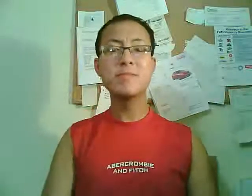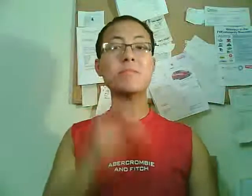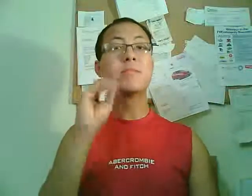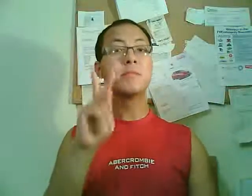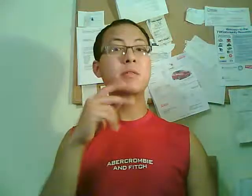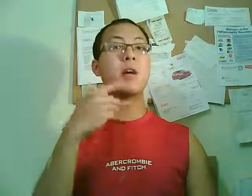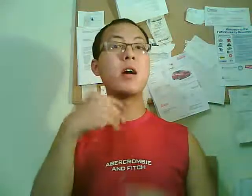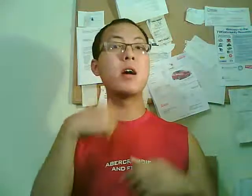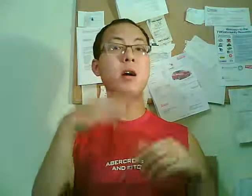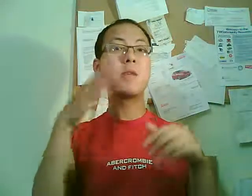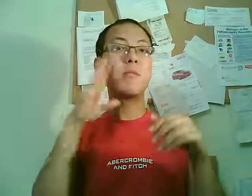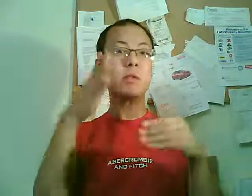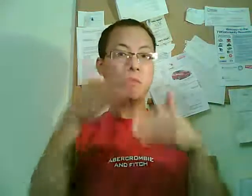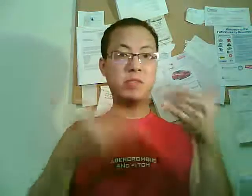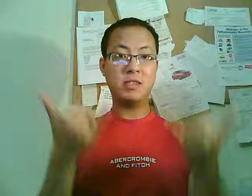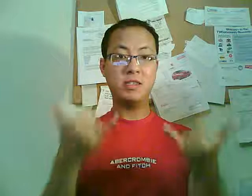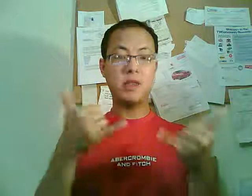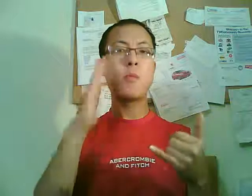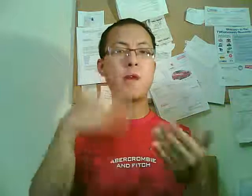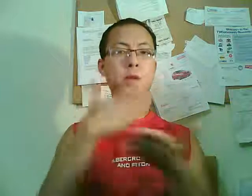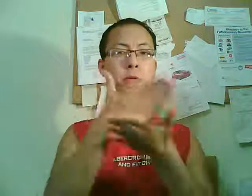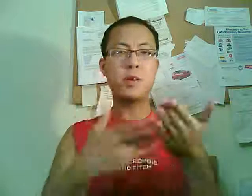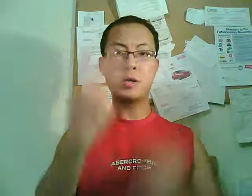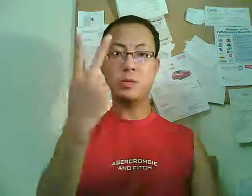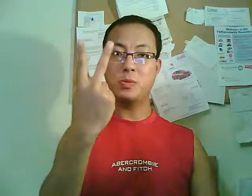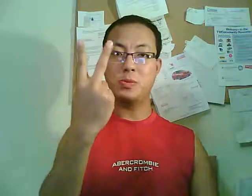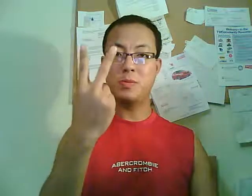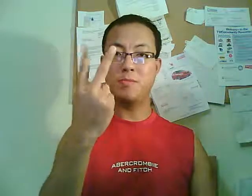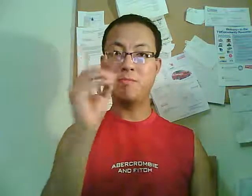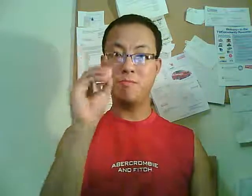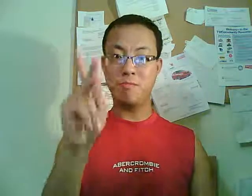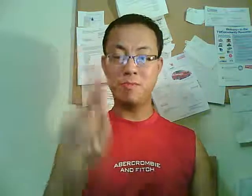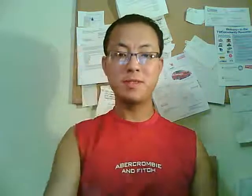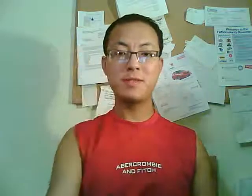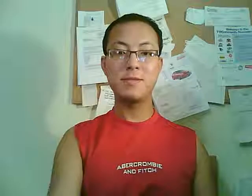O.K. I will conclude today. I will have Part II. O.K.?